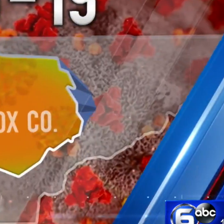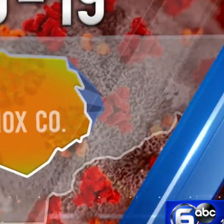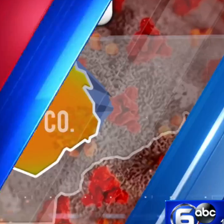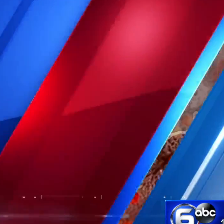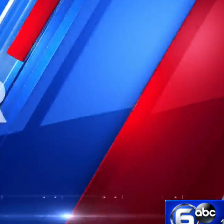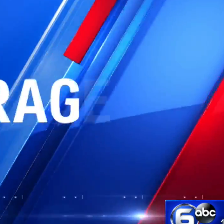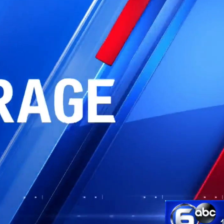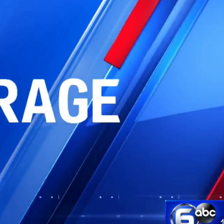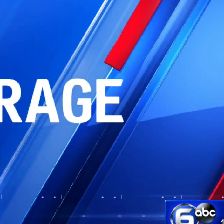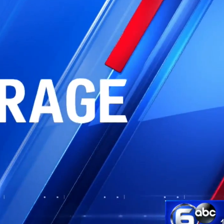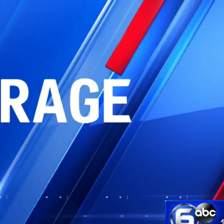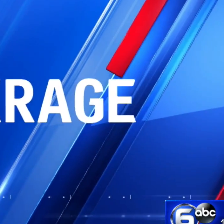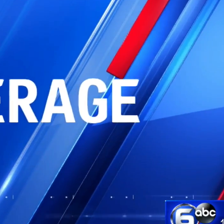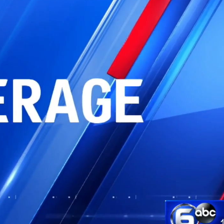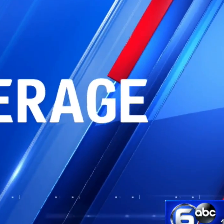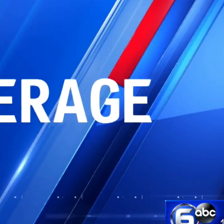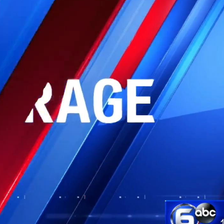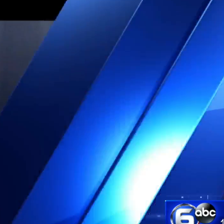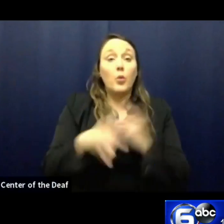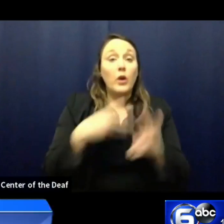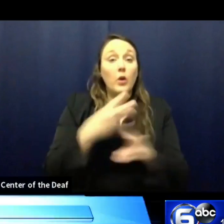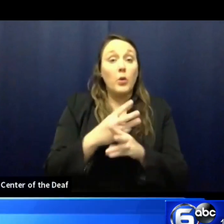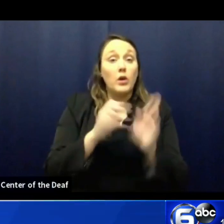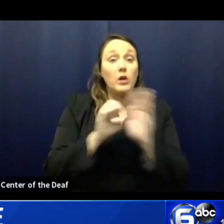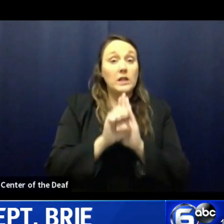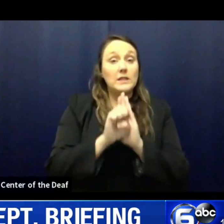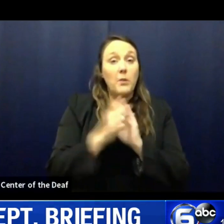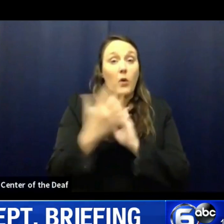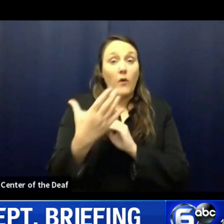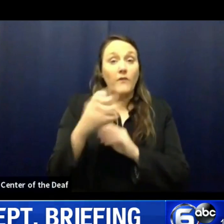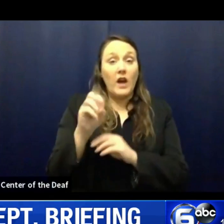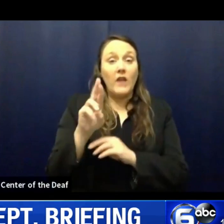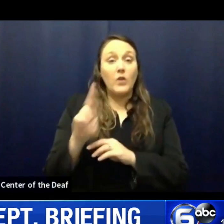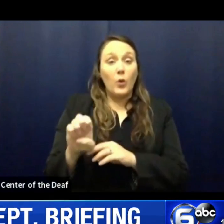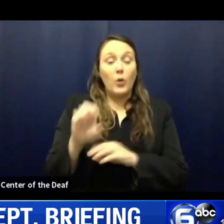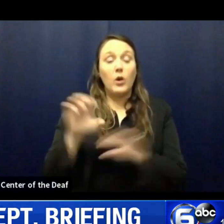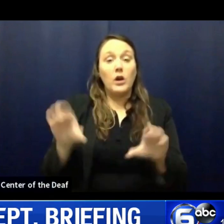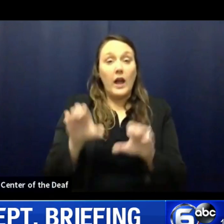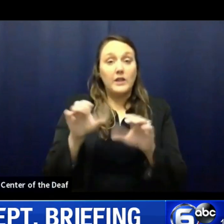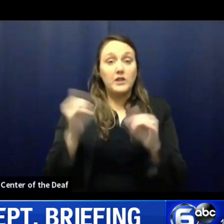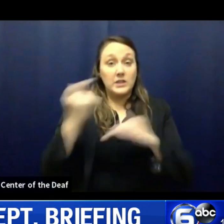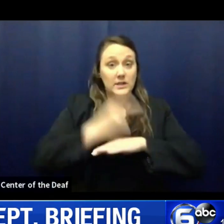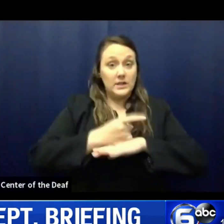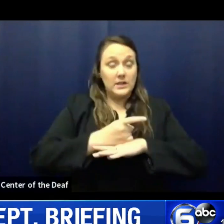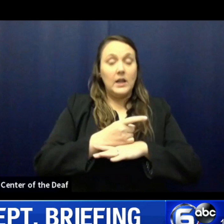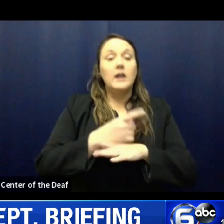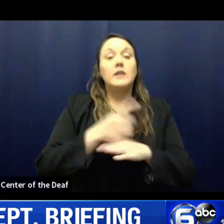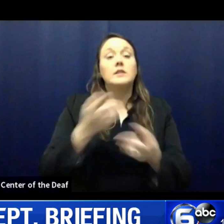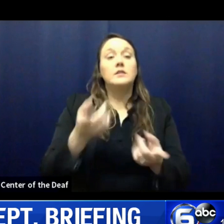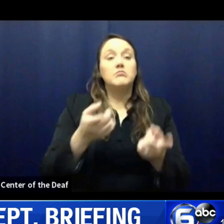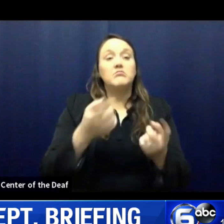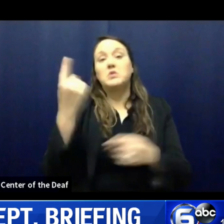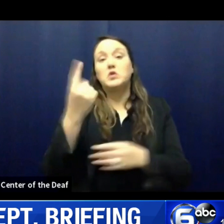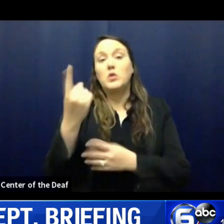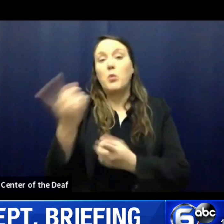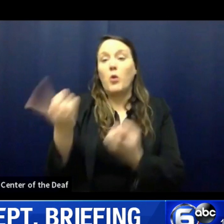JOINING US. KNOX COUNTY'S HEALTH DEPARTMENT GIVING US AN UPDATE ON THE COVID-19 SITUATION. THE DEPARTMENT NOW CONDUCTING ITS BREATHING TWICE A WEEK, TUESDAY AND THURSDAY.